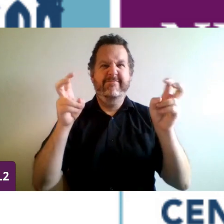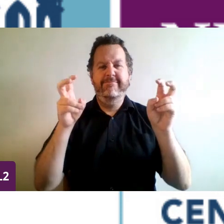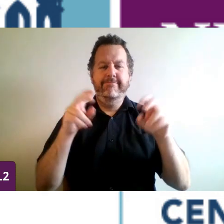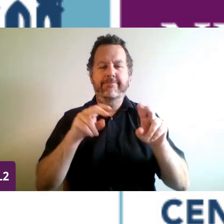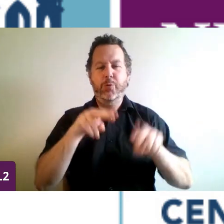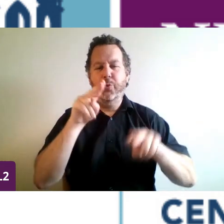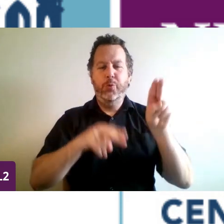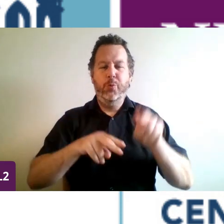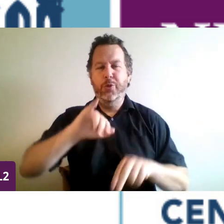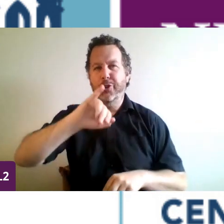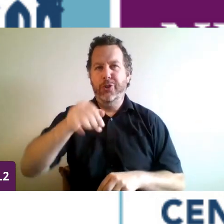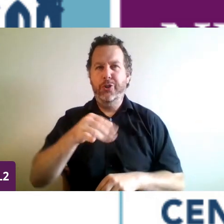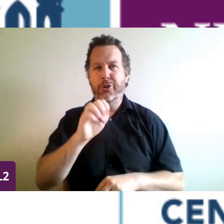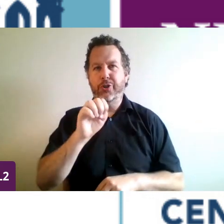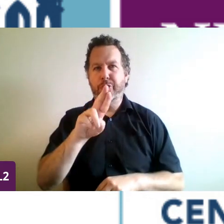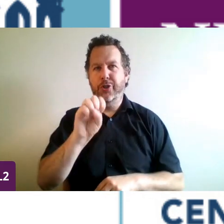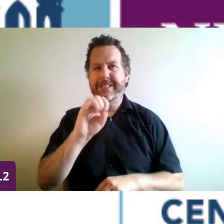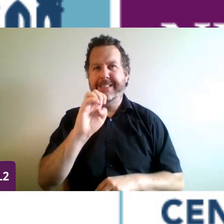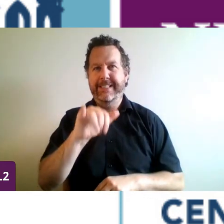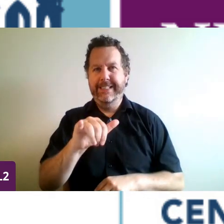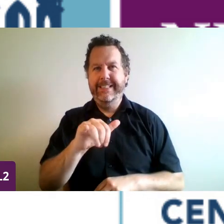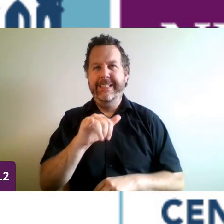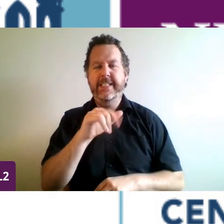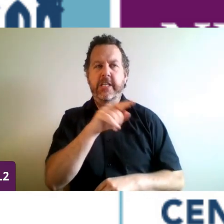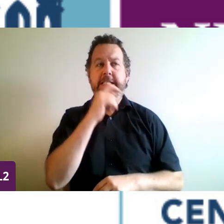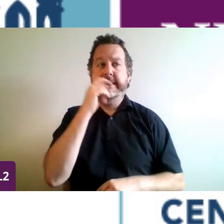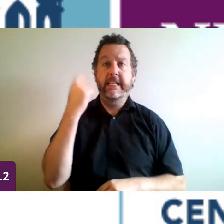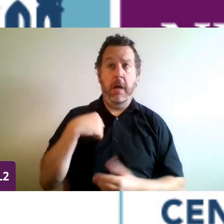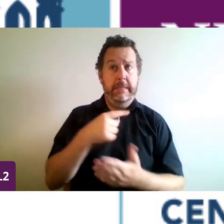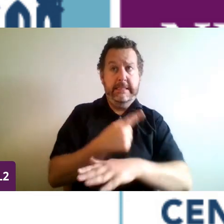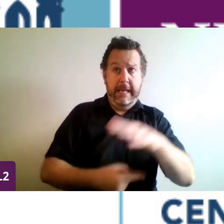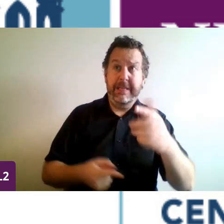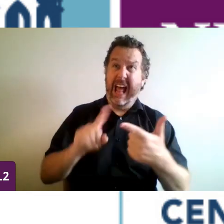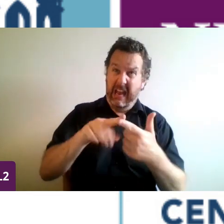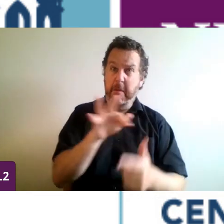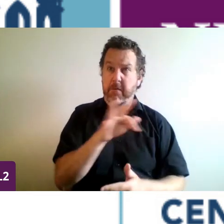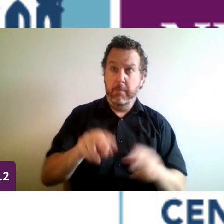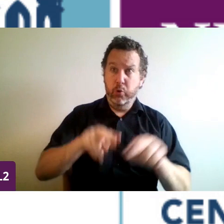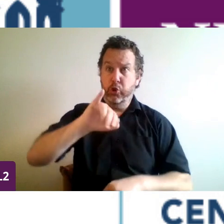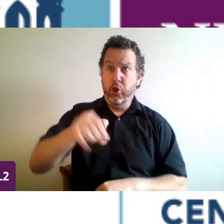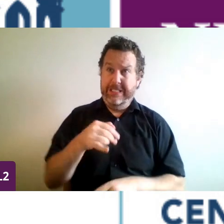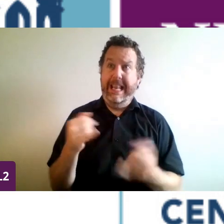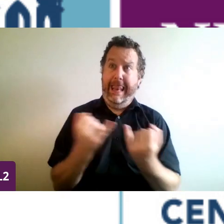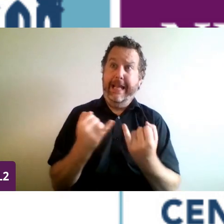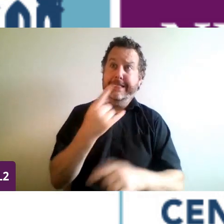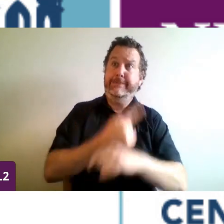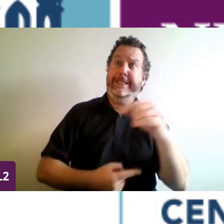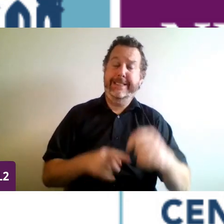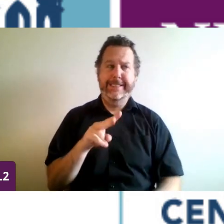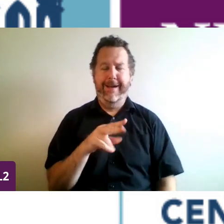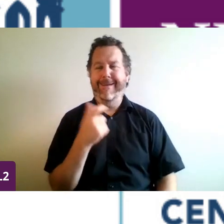it is another disability she says. To me, she brings a refreshing perspective